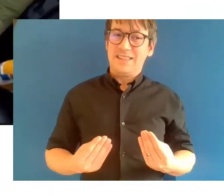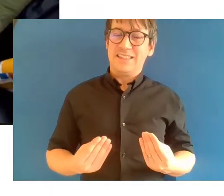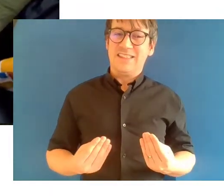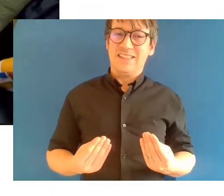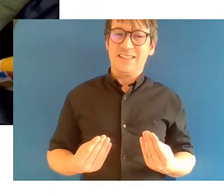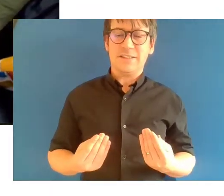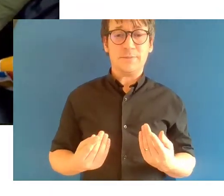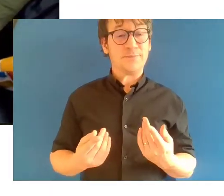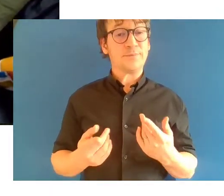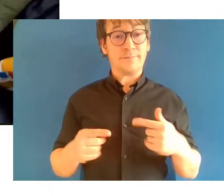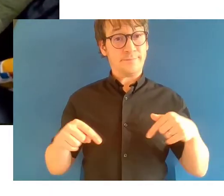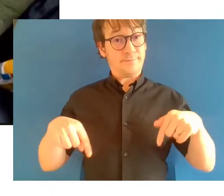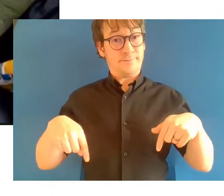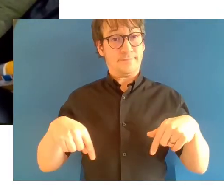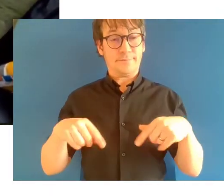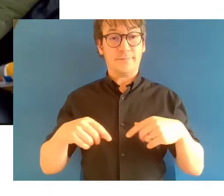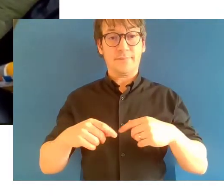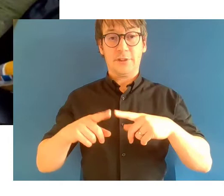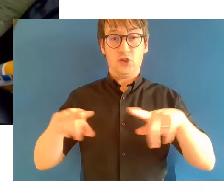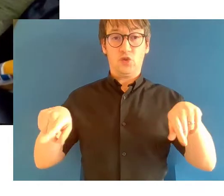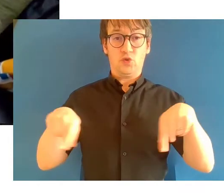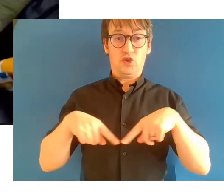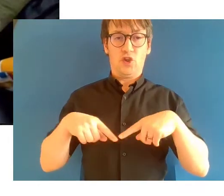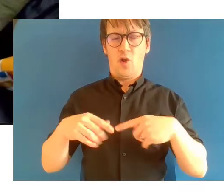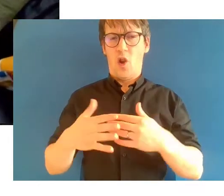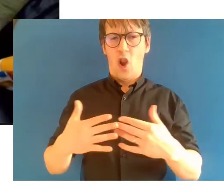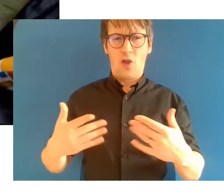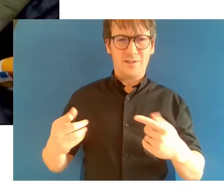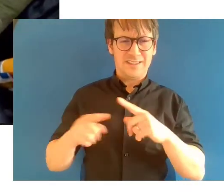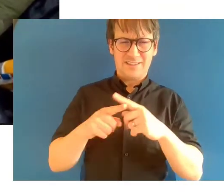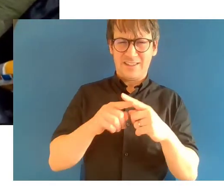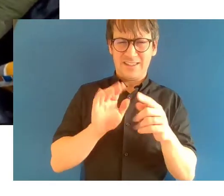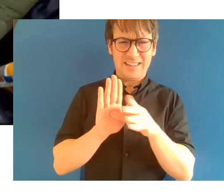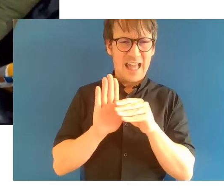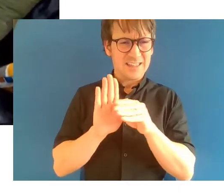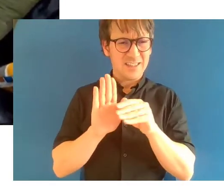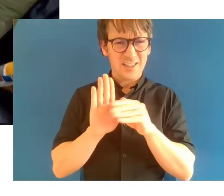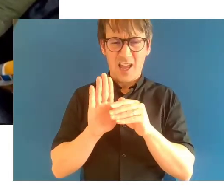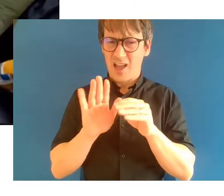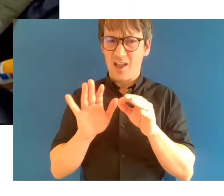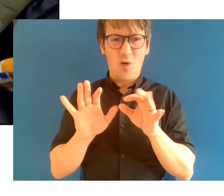So this studio is fitted with lots of different sensors.